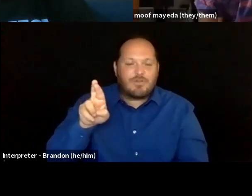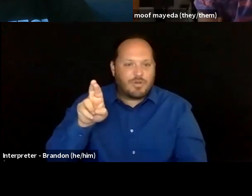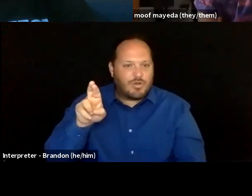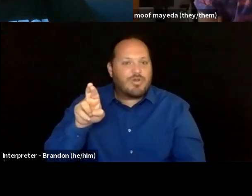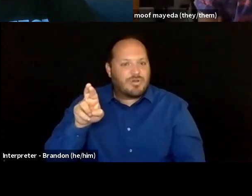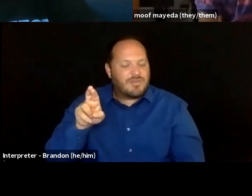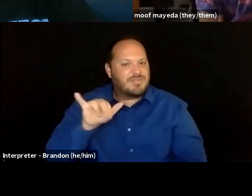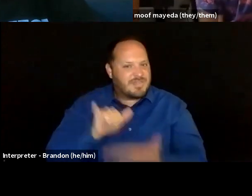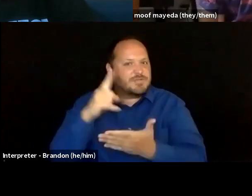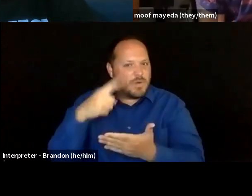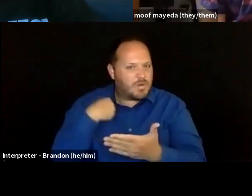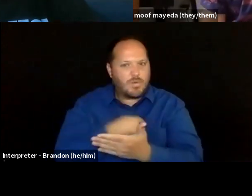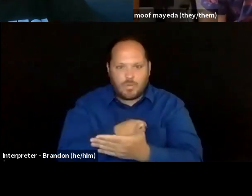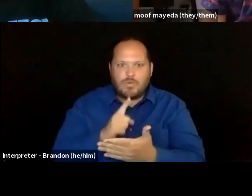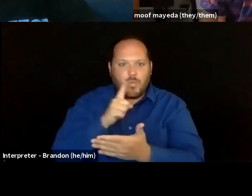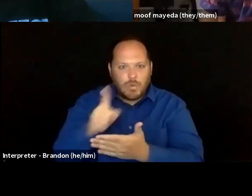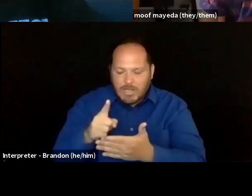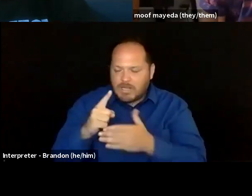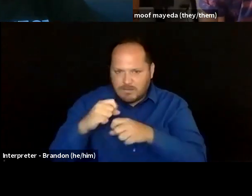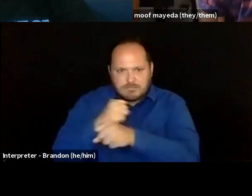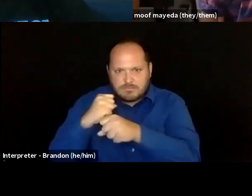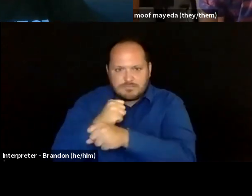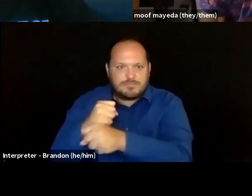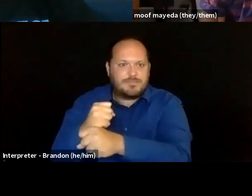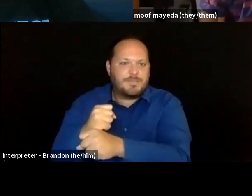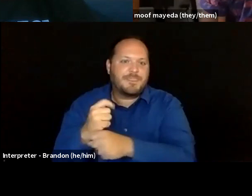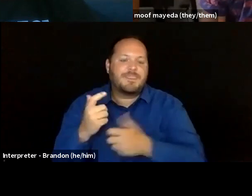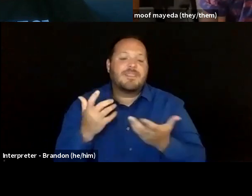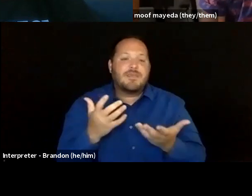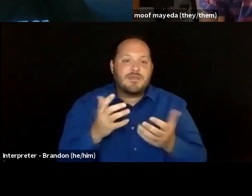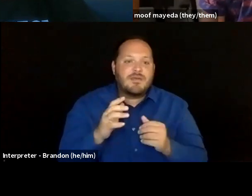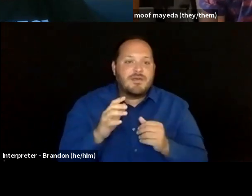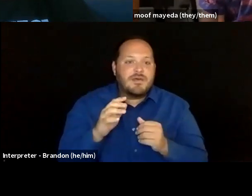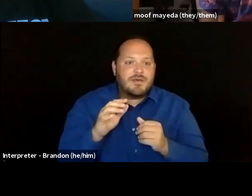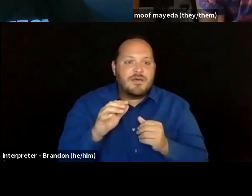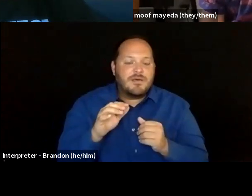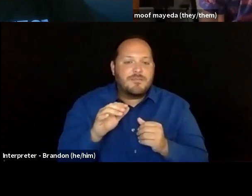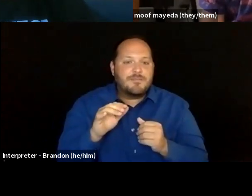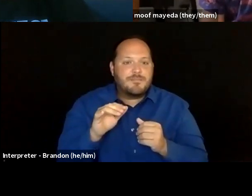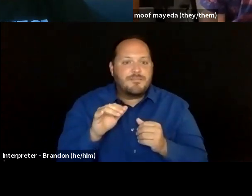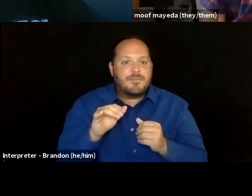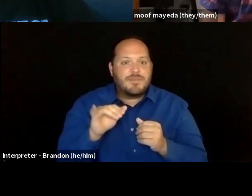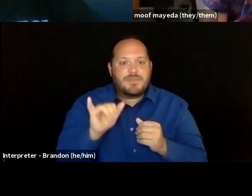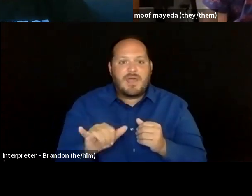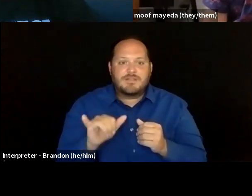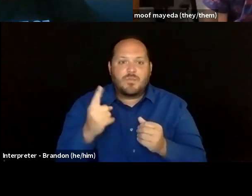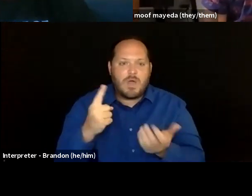their healthcare, being able to receive affirming surgeries and other therapies.